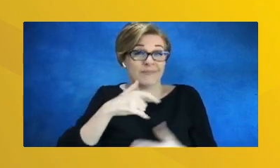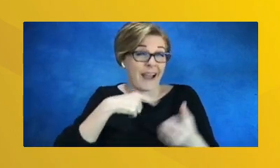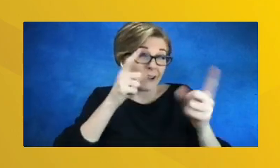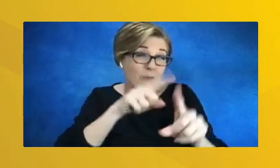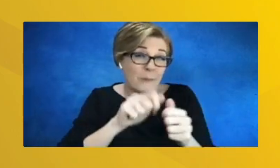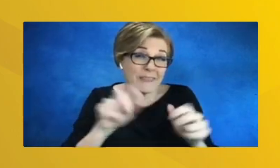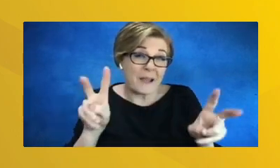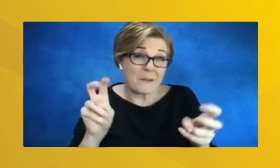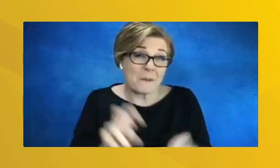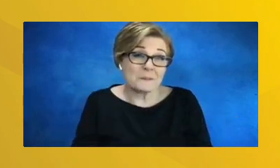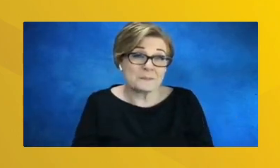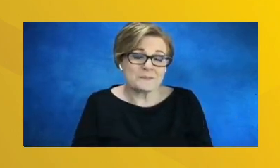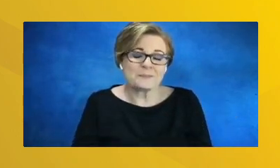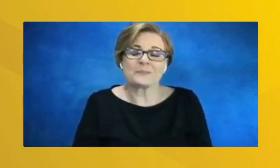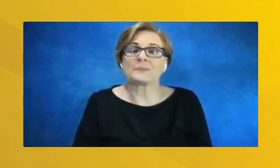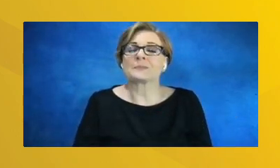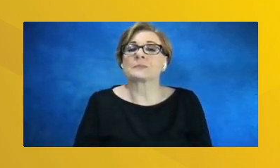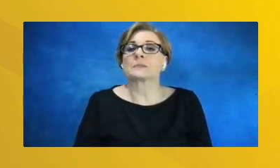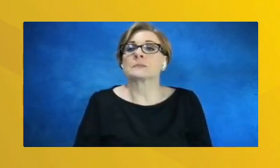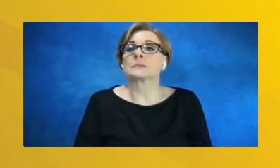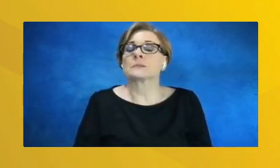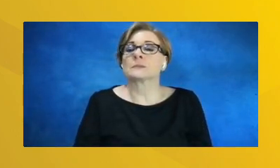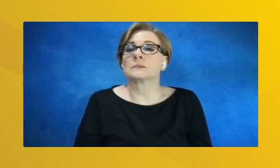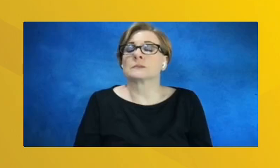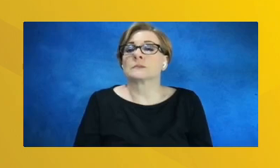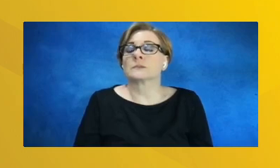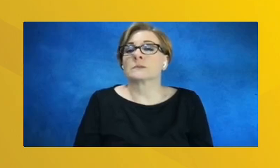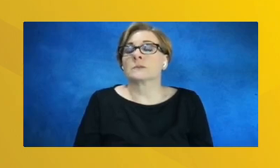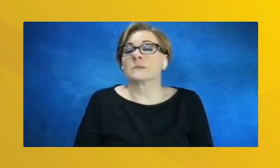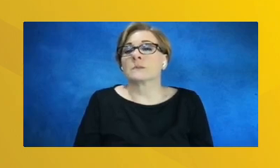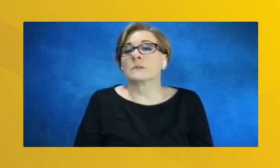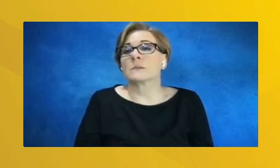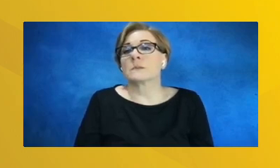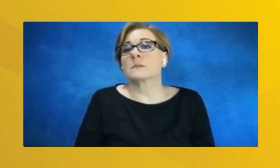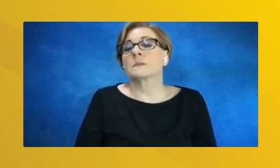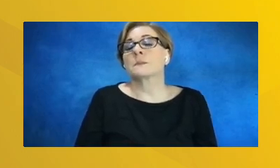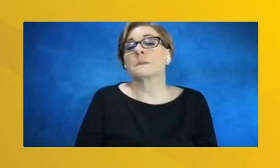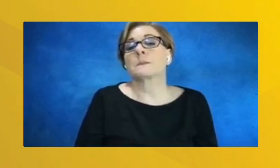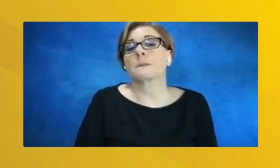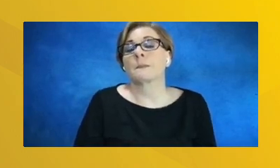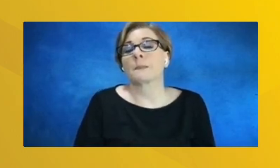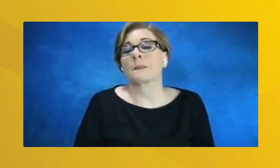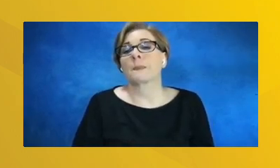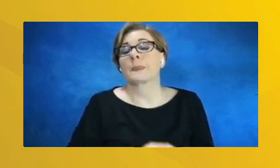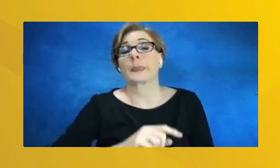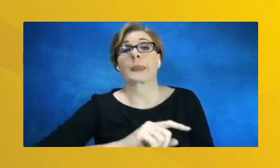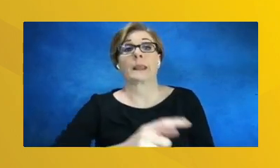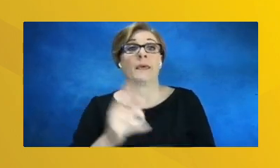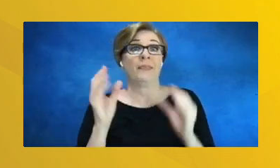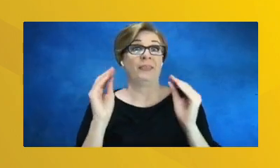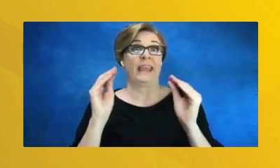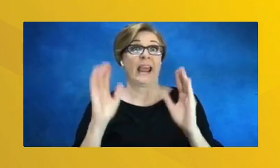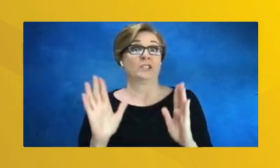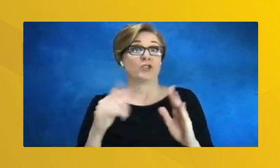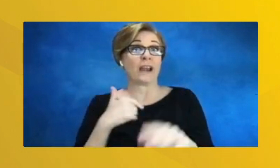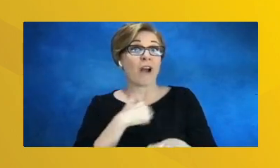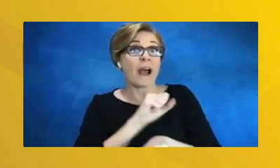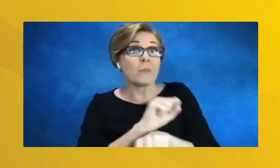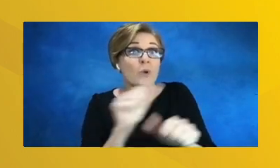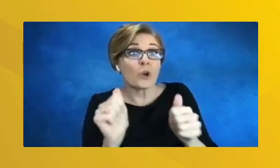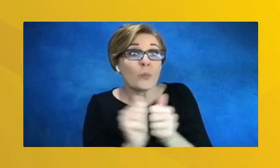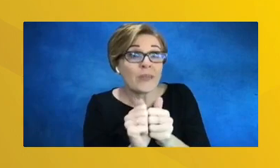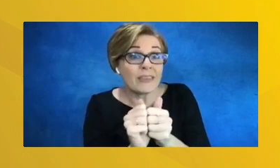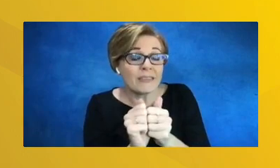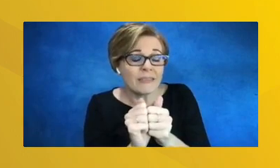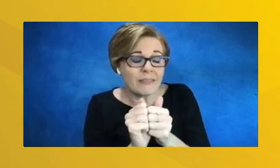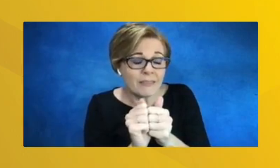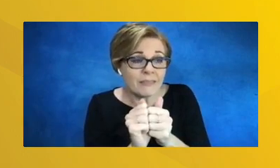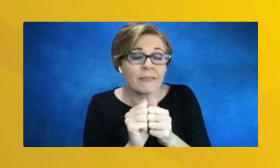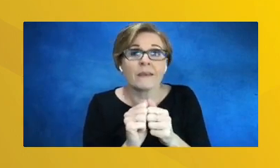The educators here that I work with and we all collaborate with are extremely gifted